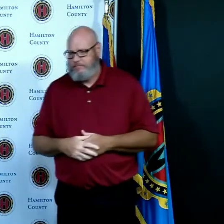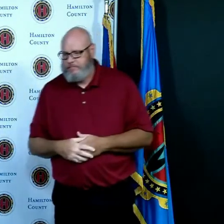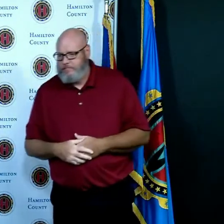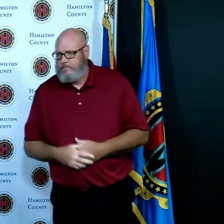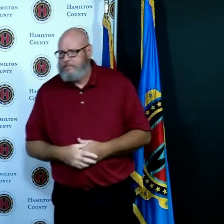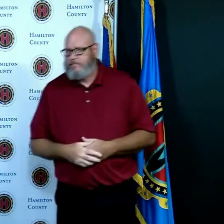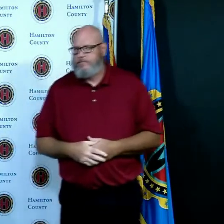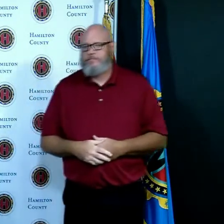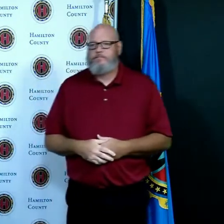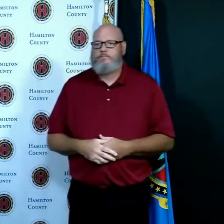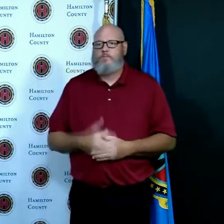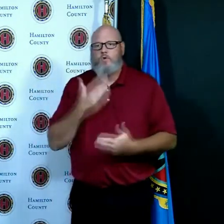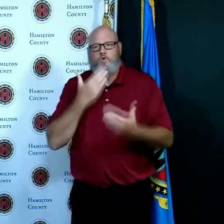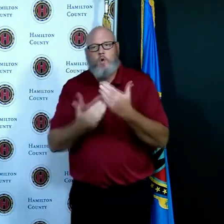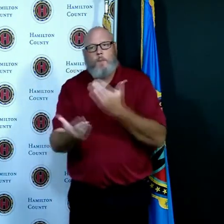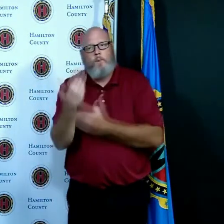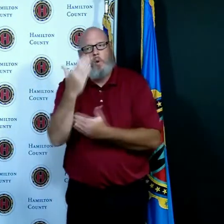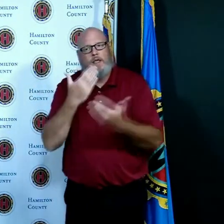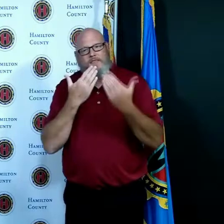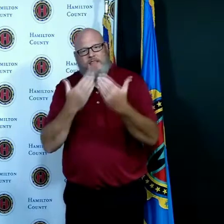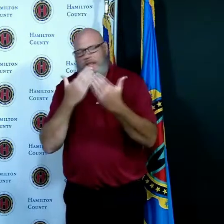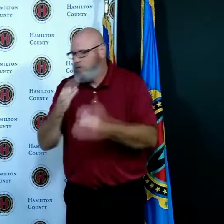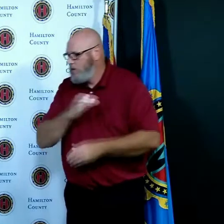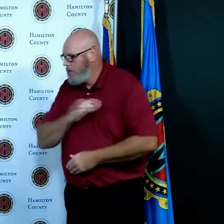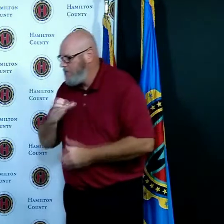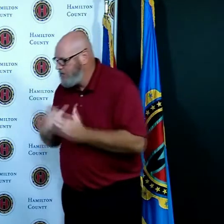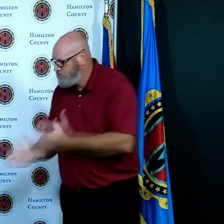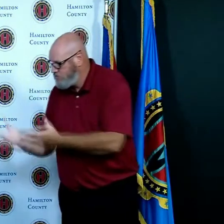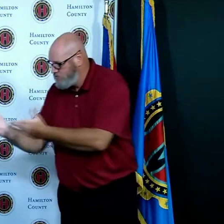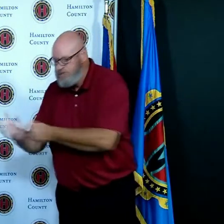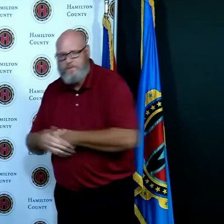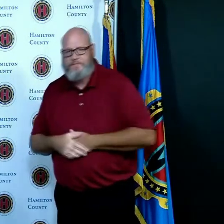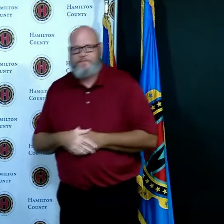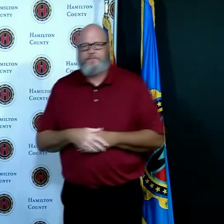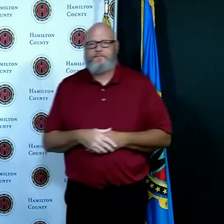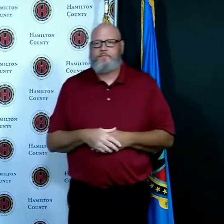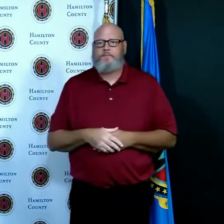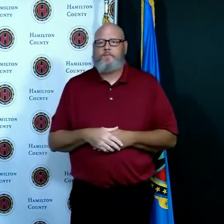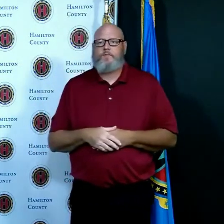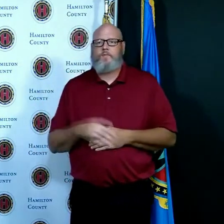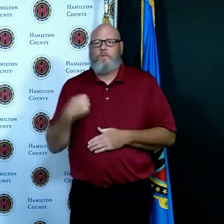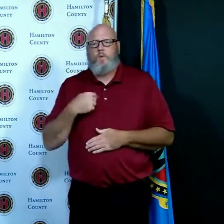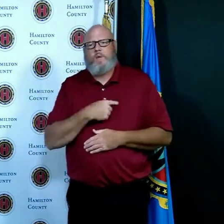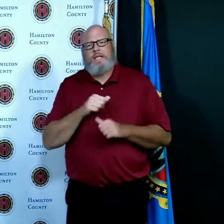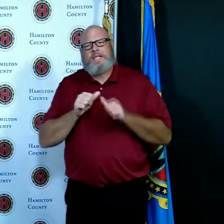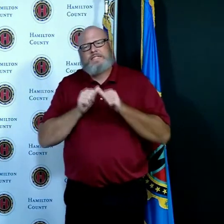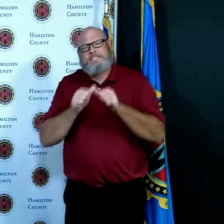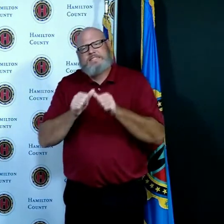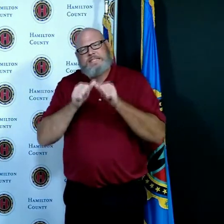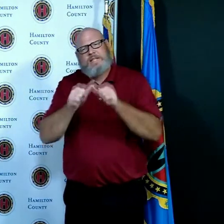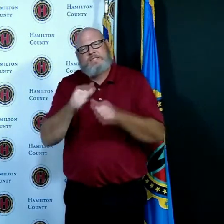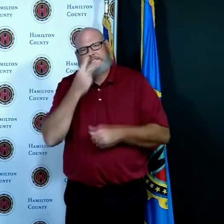well good morning and thank you Commissioner we continue to see new cases in Hamilton County although there have been no major spikes since I